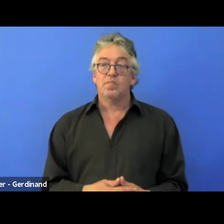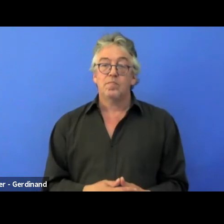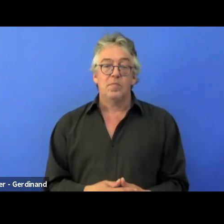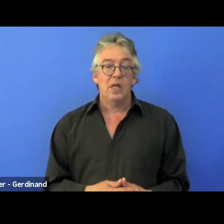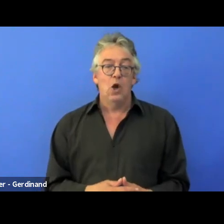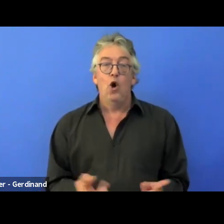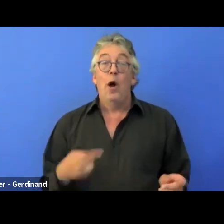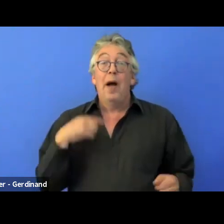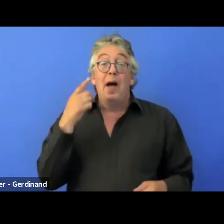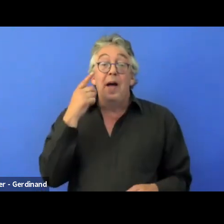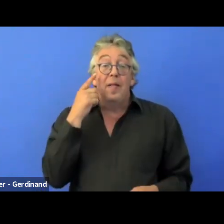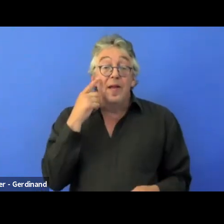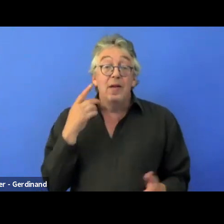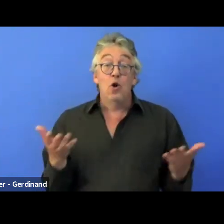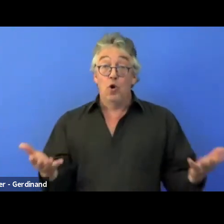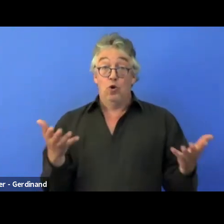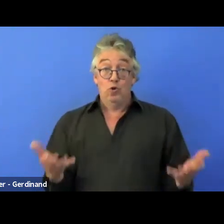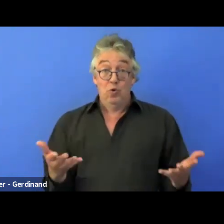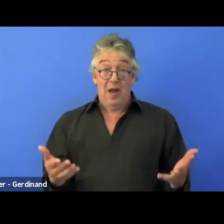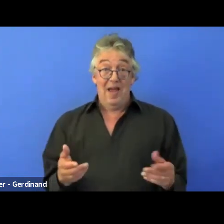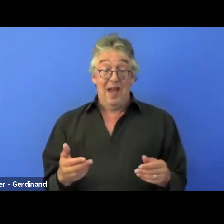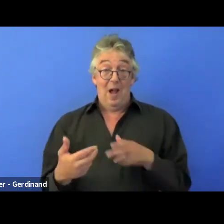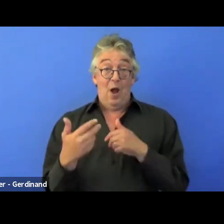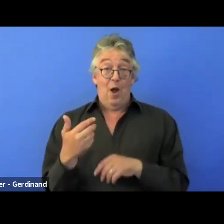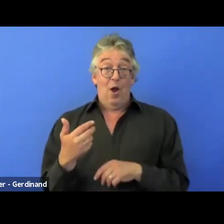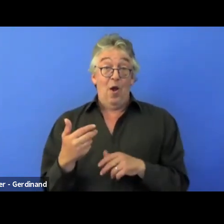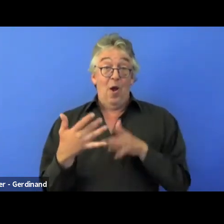of today's webinar which is the standardisation request.